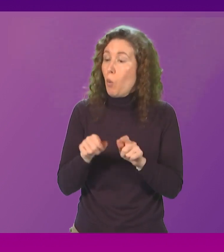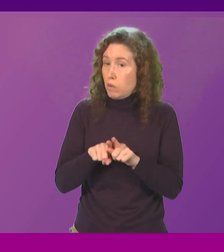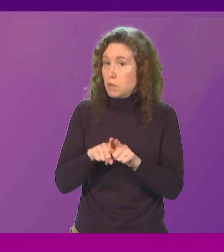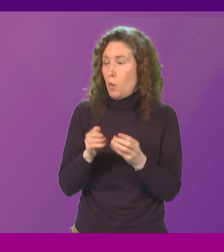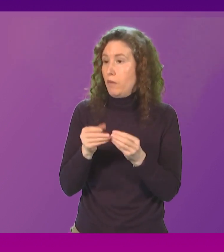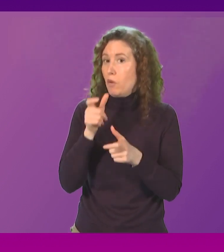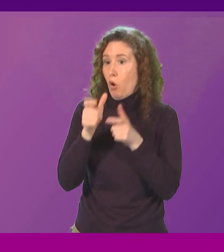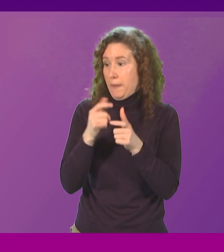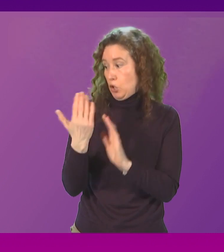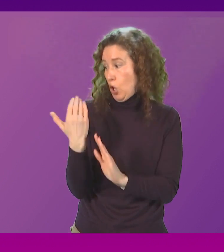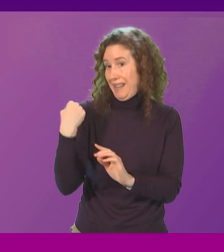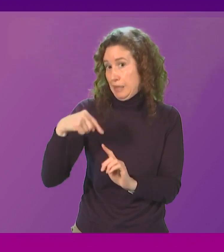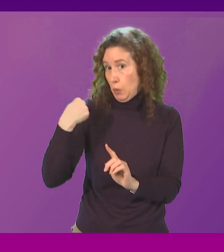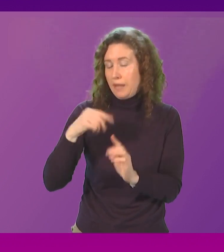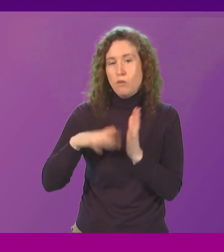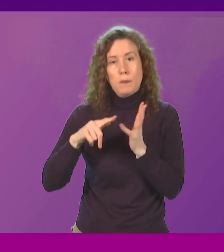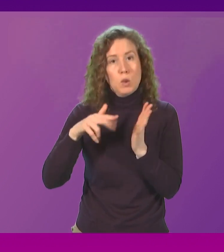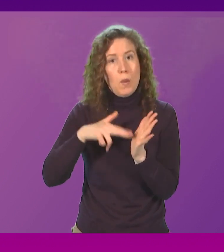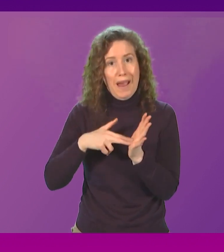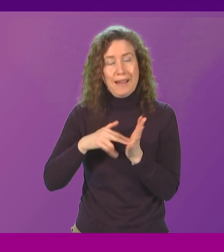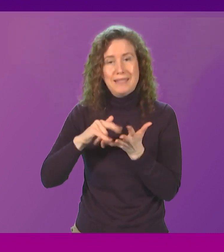earlier this week of the United Nations secretary general.